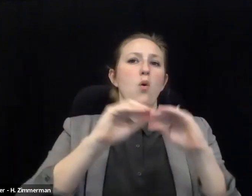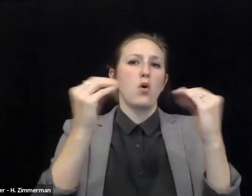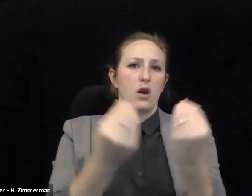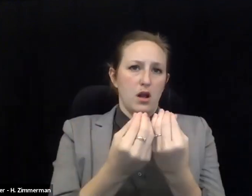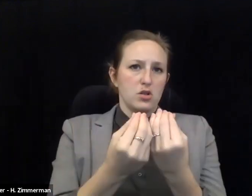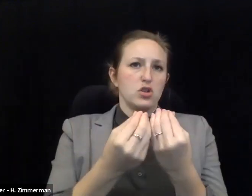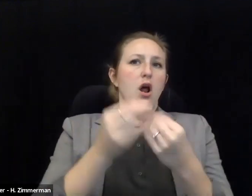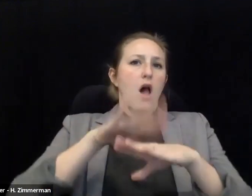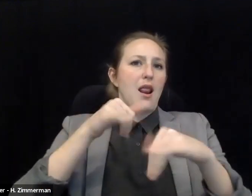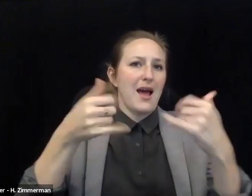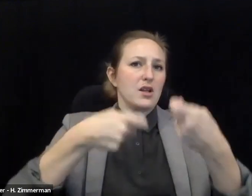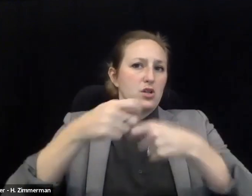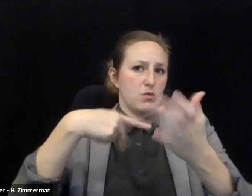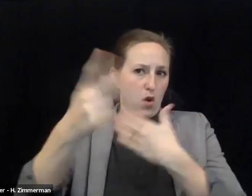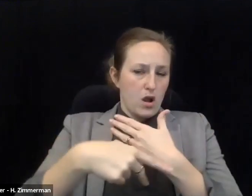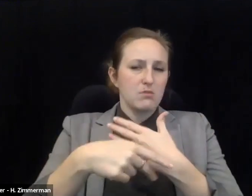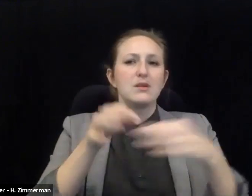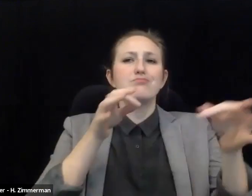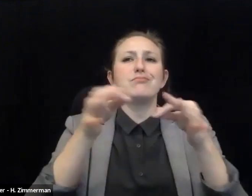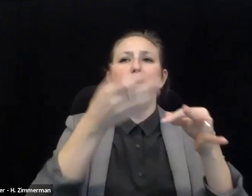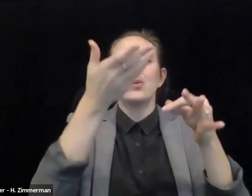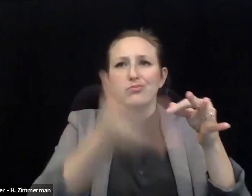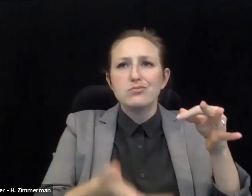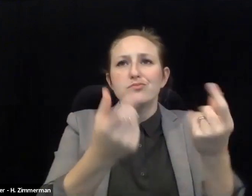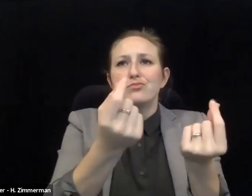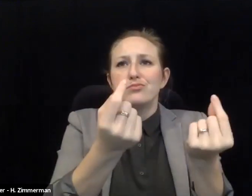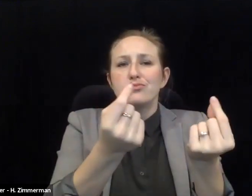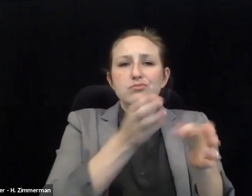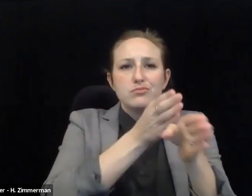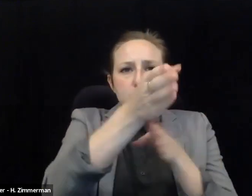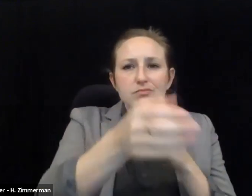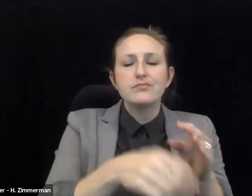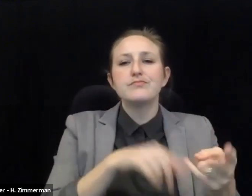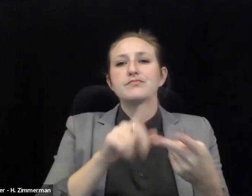a little bit about a little bit about what you do and about the virtual exchange